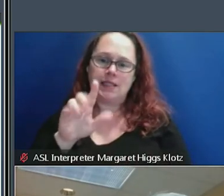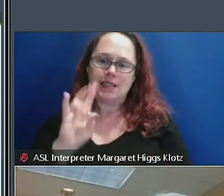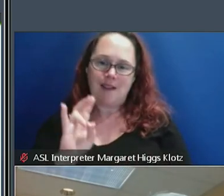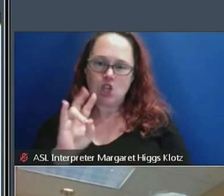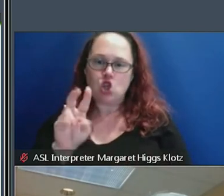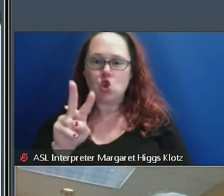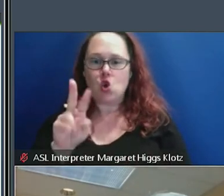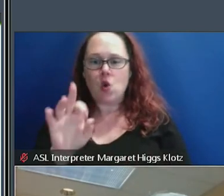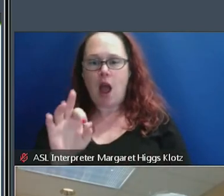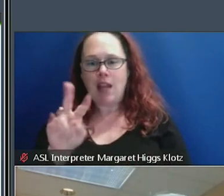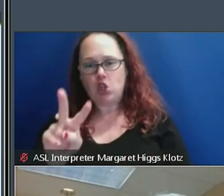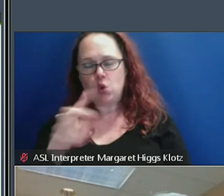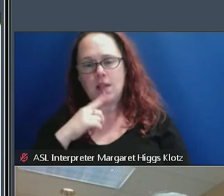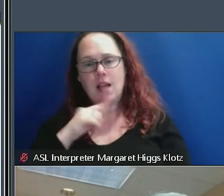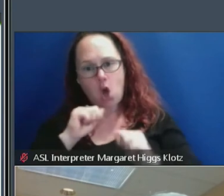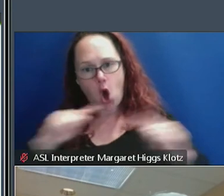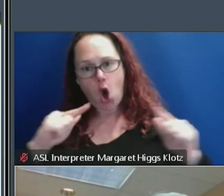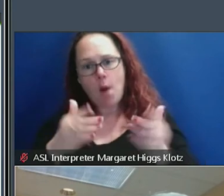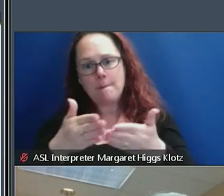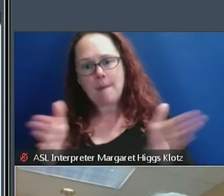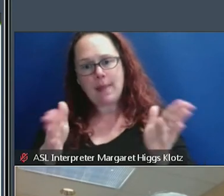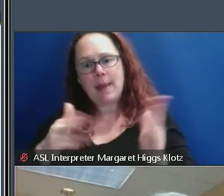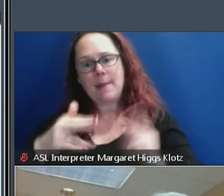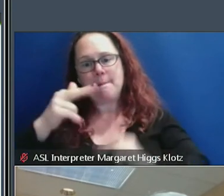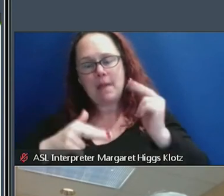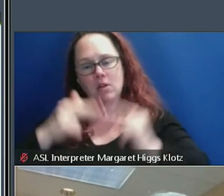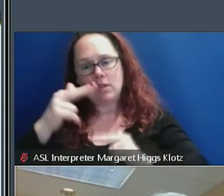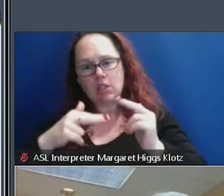structures and uses except as provided in section 27,000,001